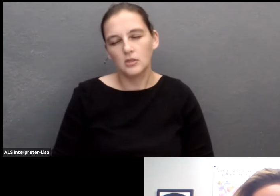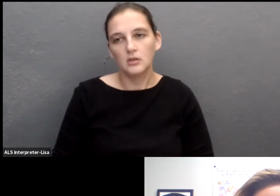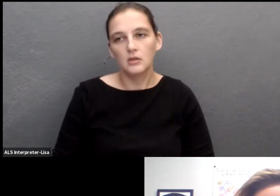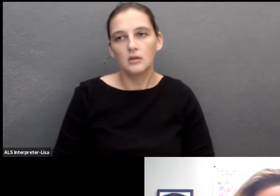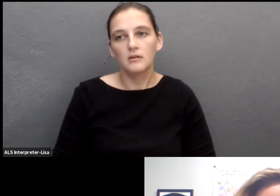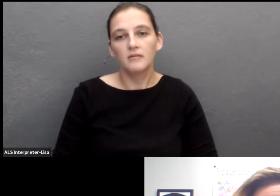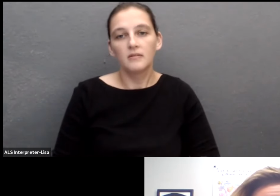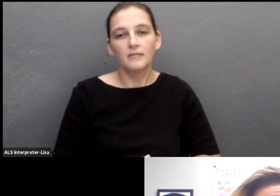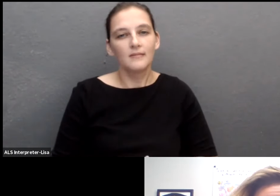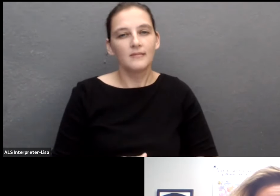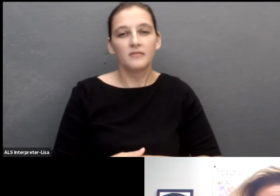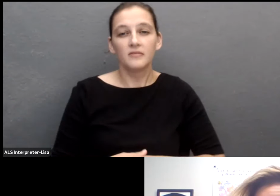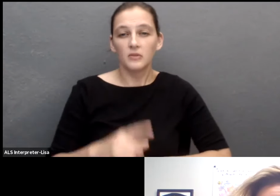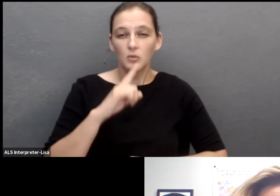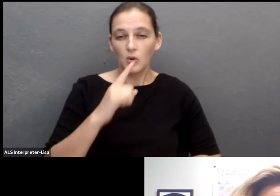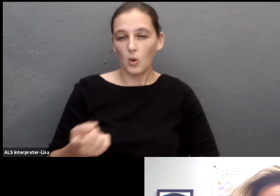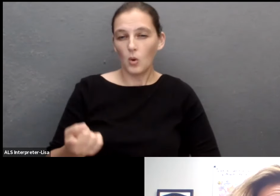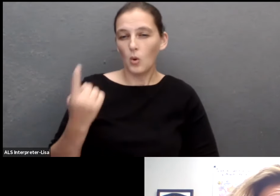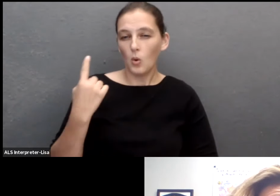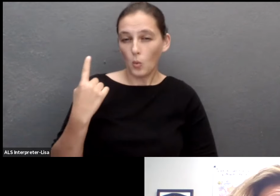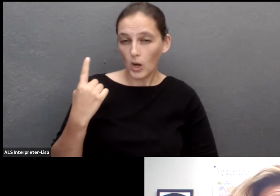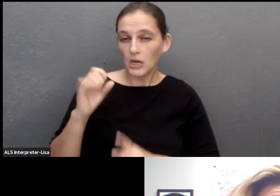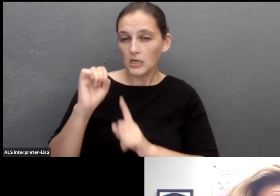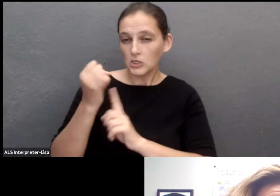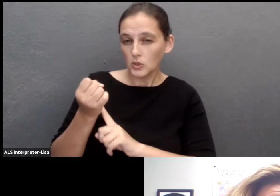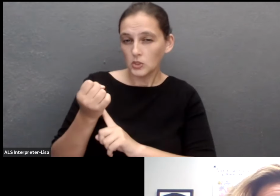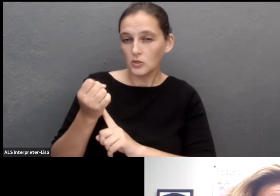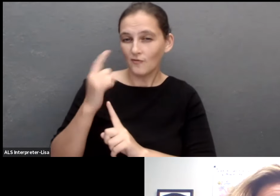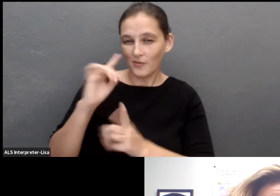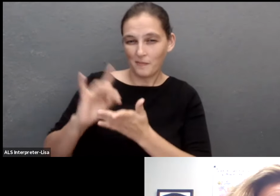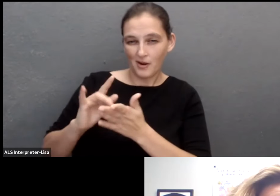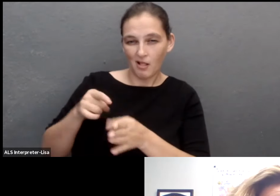There's only one instance that we use it really in medicine for COVID and that's